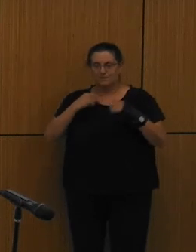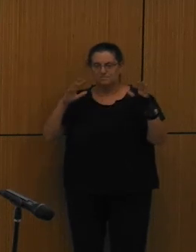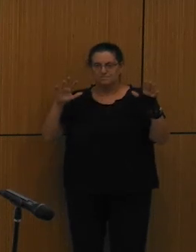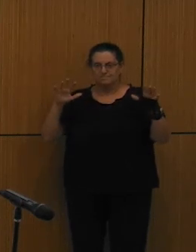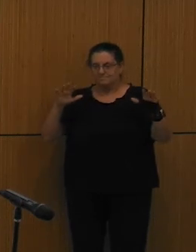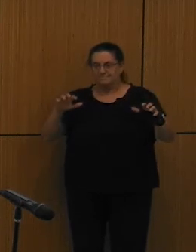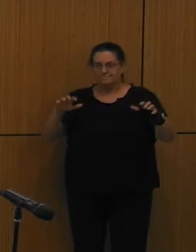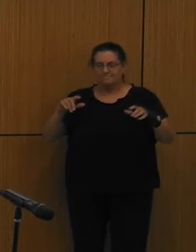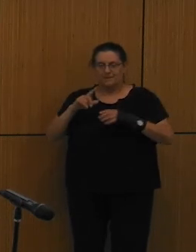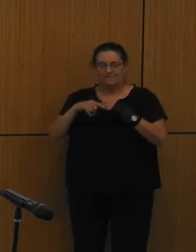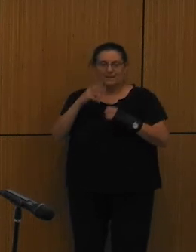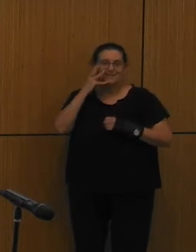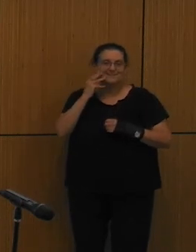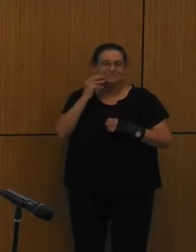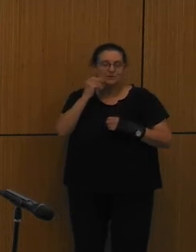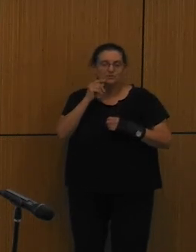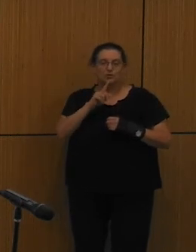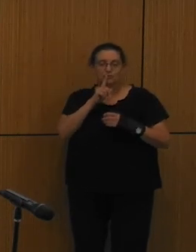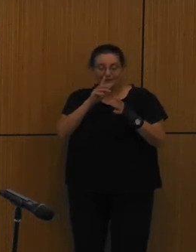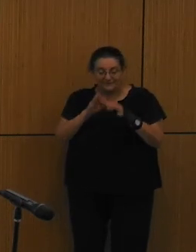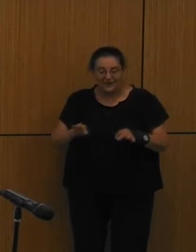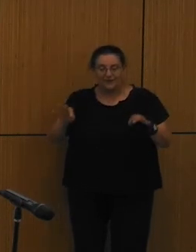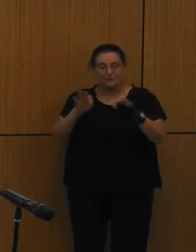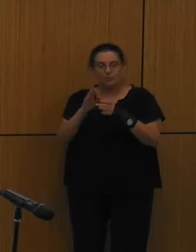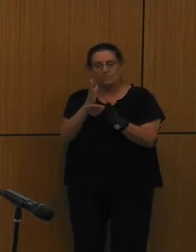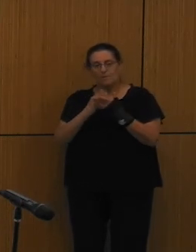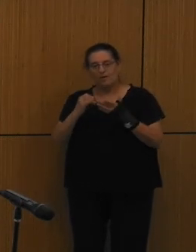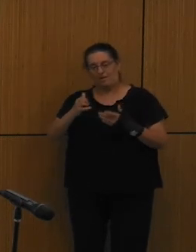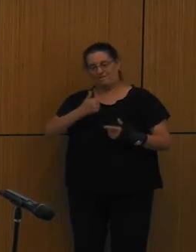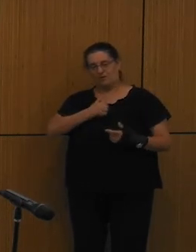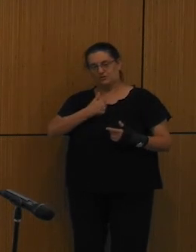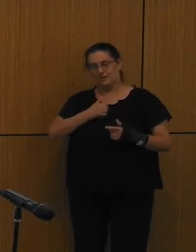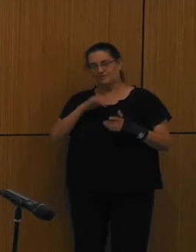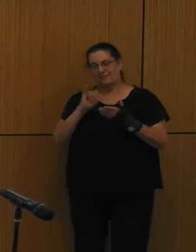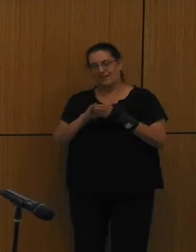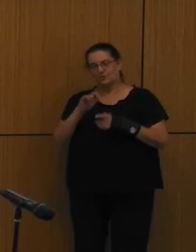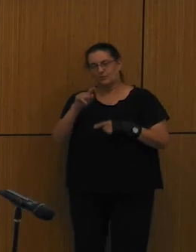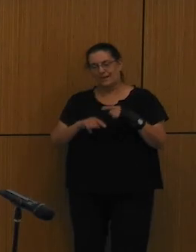an essential component of ourselves that we typically can't see right by.